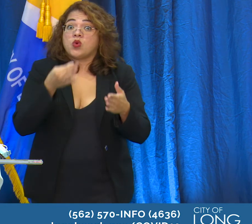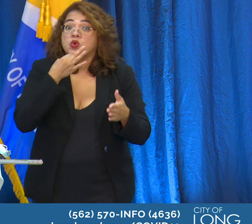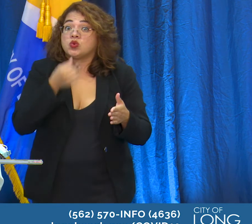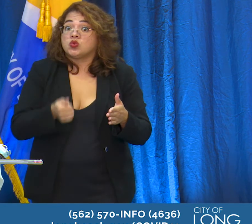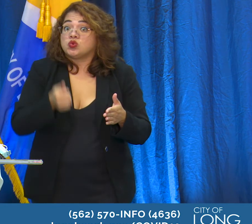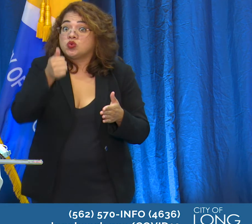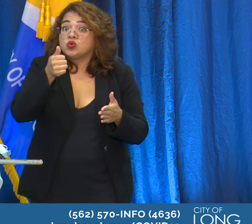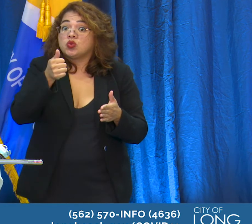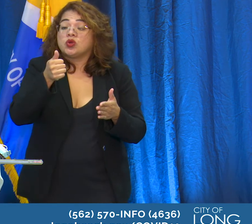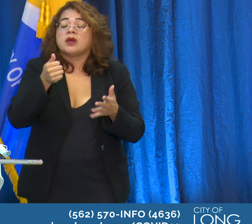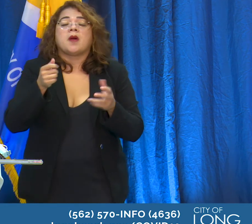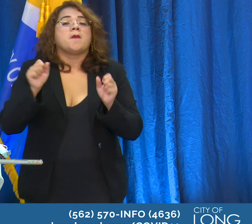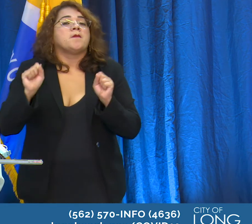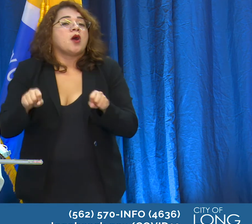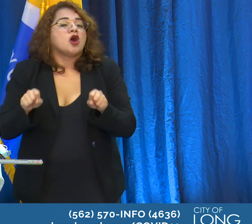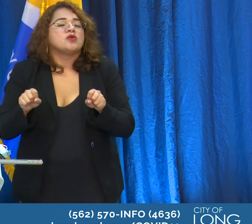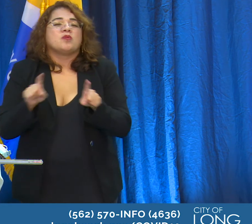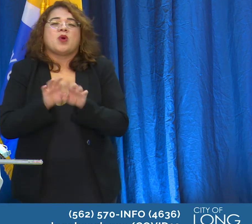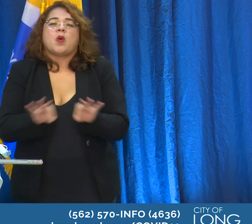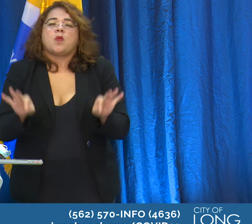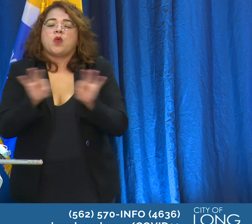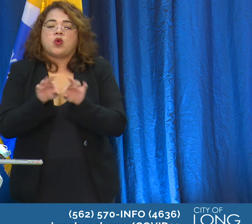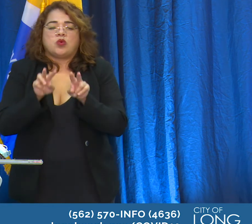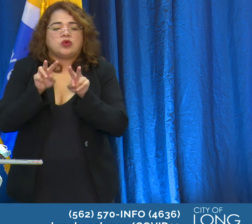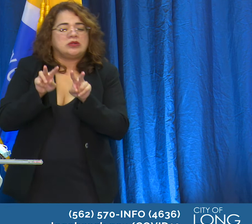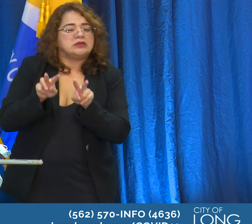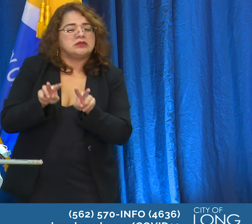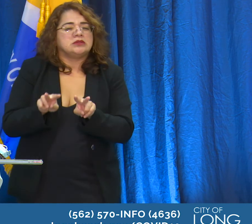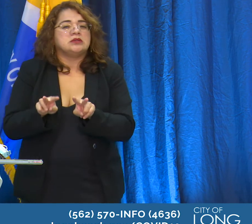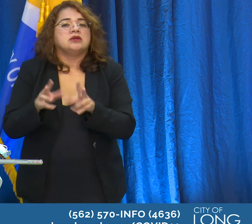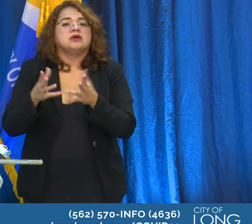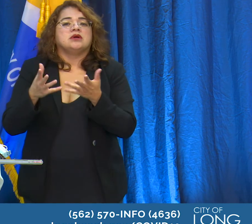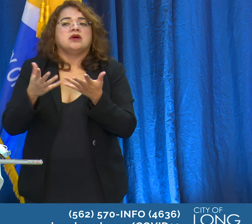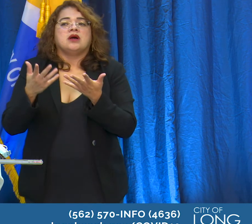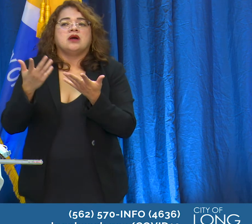but we will be watching our data and determining if there's a mechanism that we would move forward.